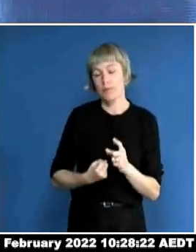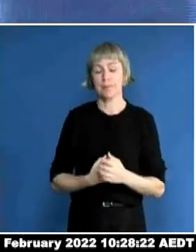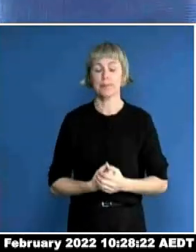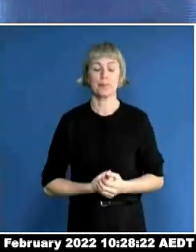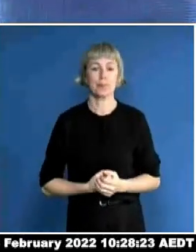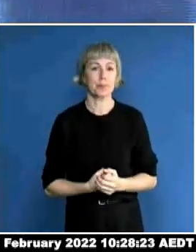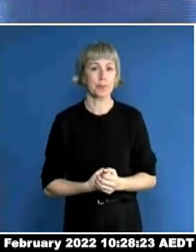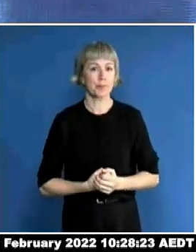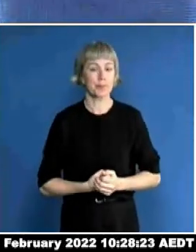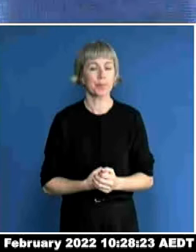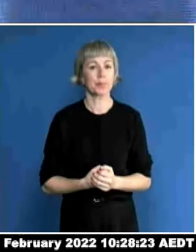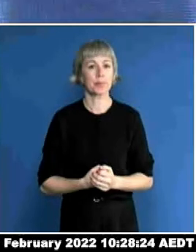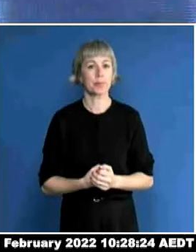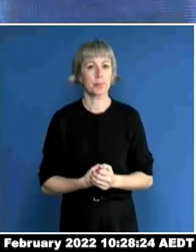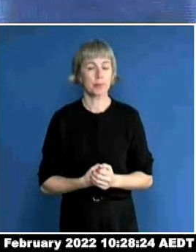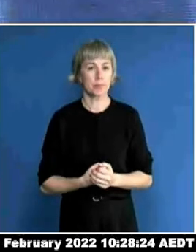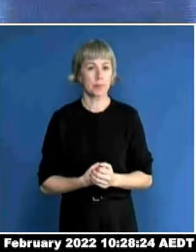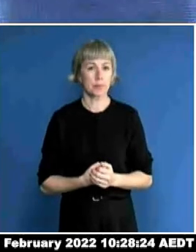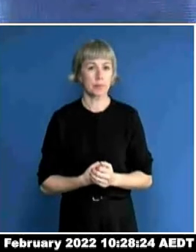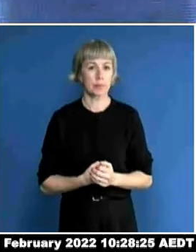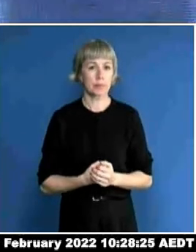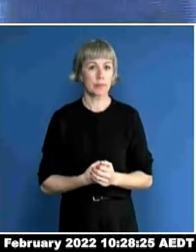National Disability Insurance Scheme, the NDIS.